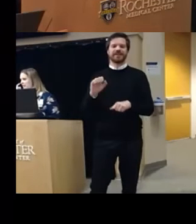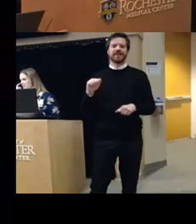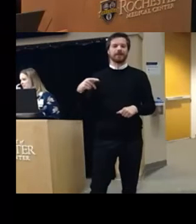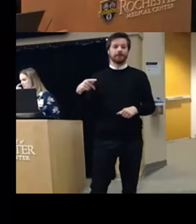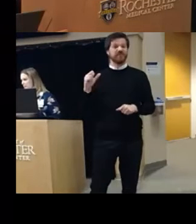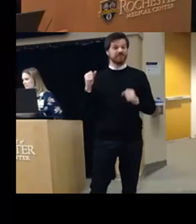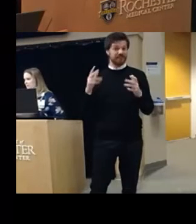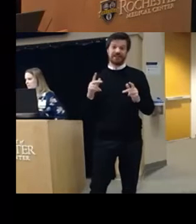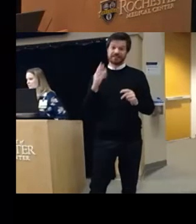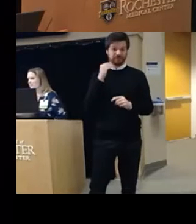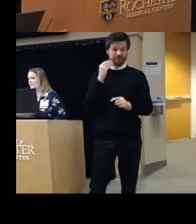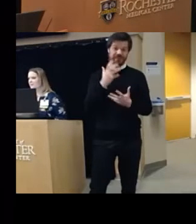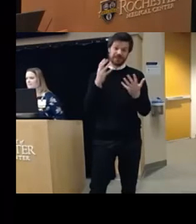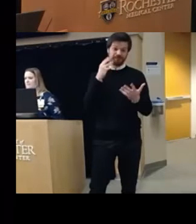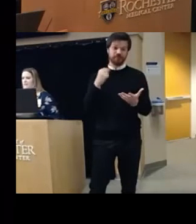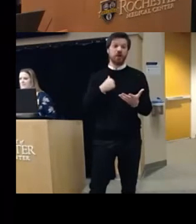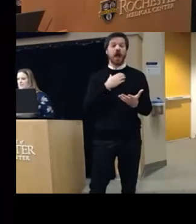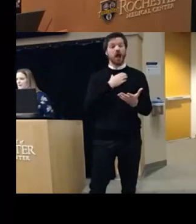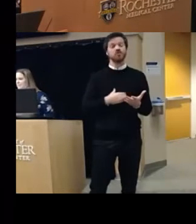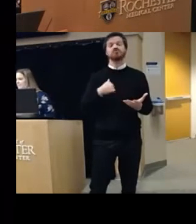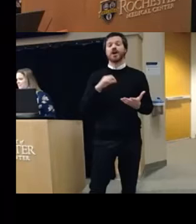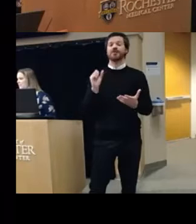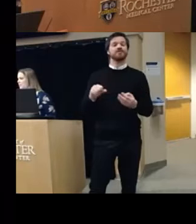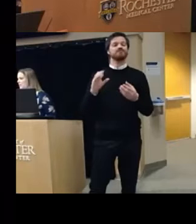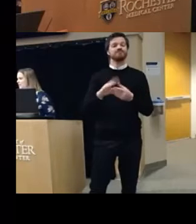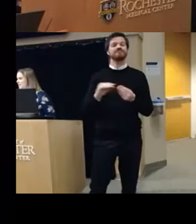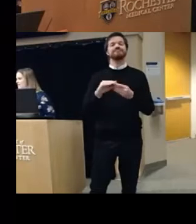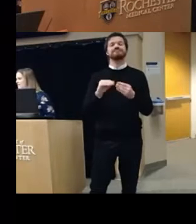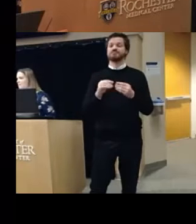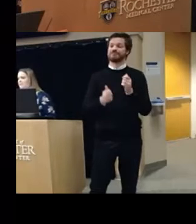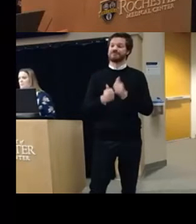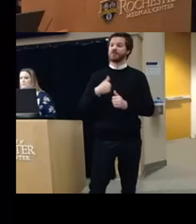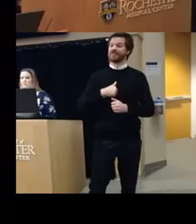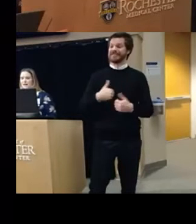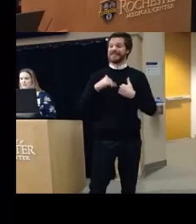is a lot of experience I wish I could claim um the majority of us have that experience but most of it